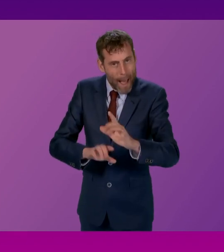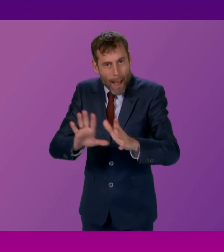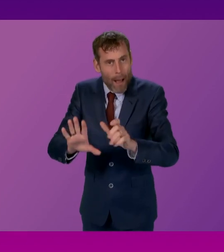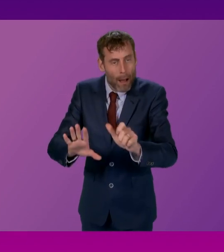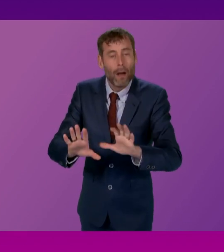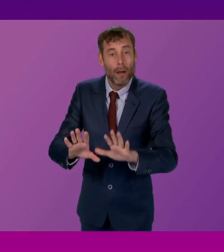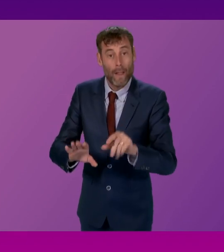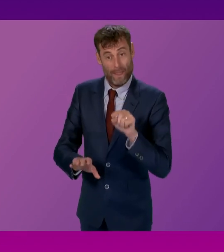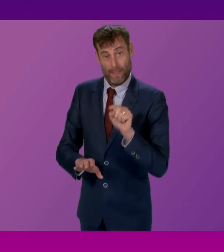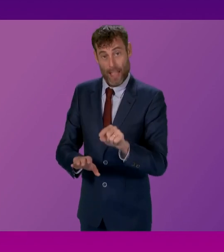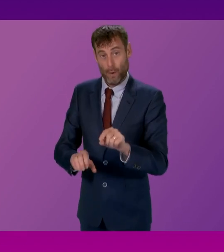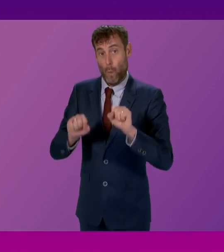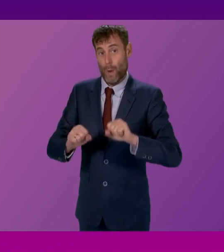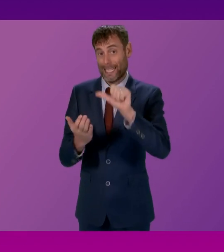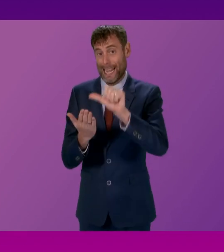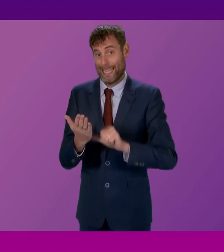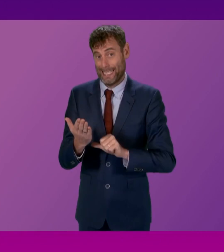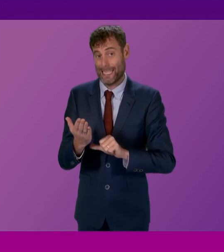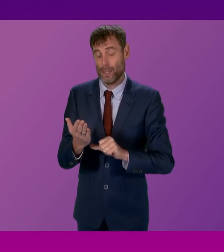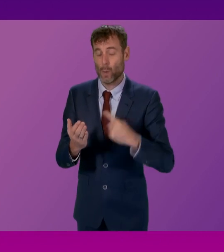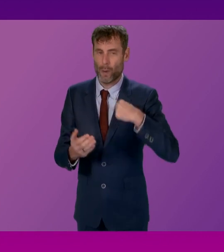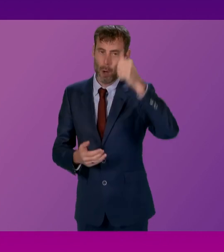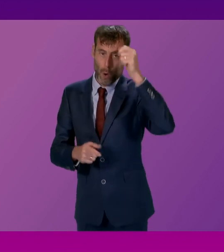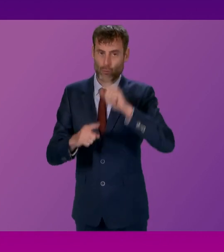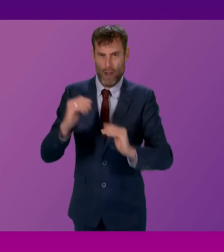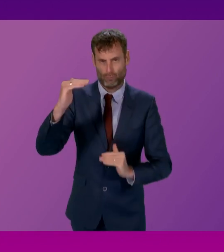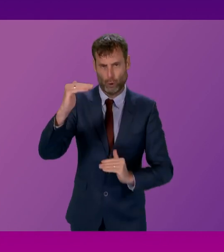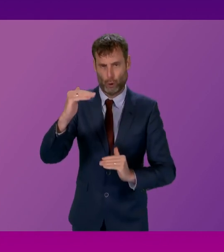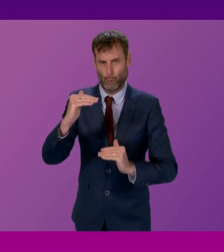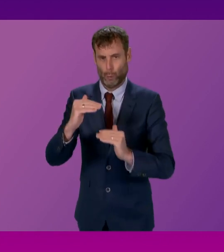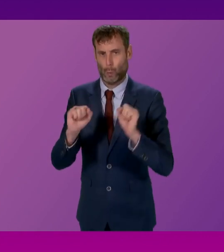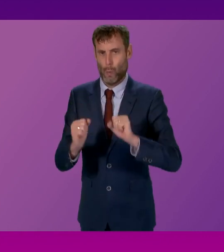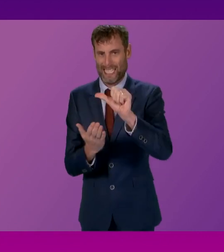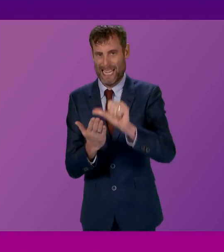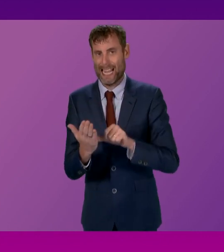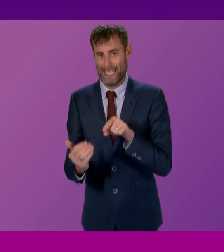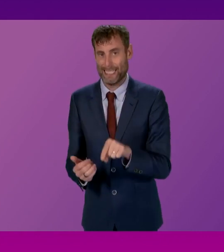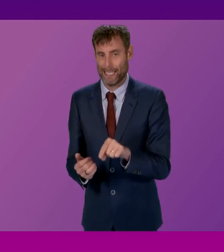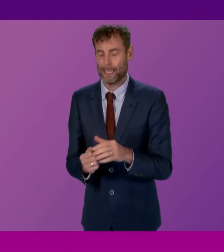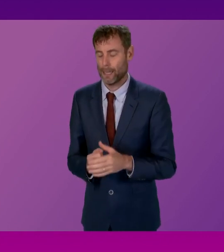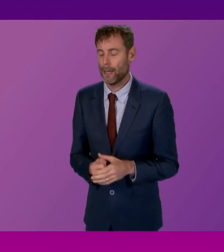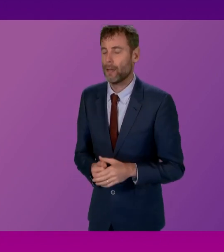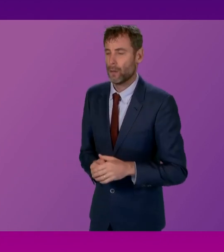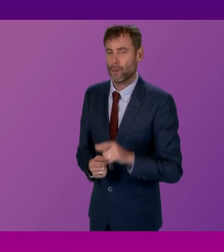to delivering sustained improvements and year-on-year reductions through service redesign and national working.